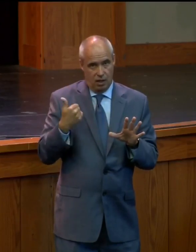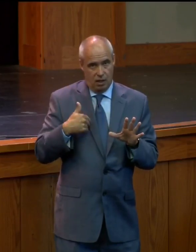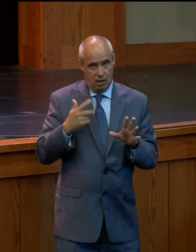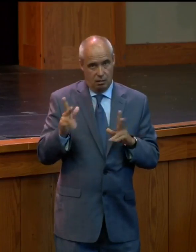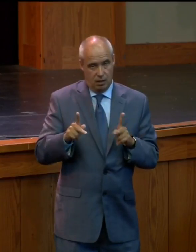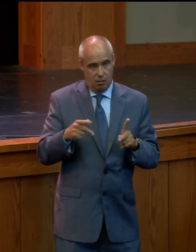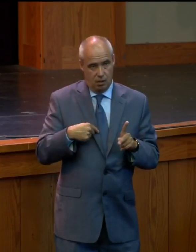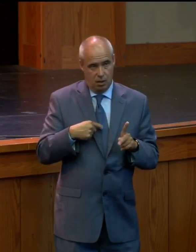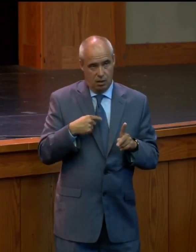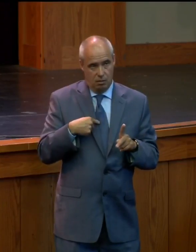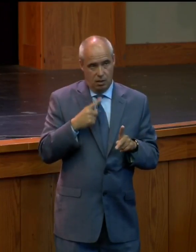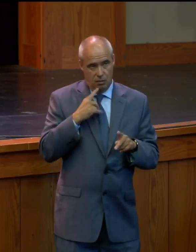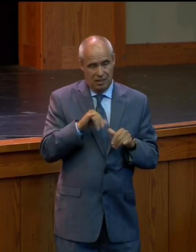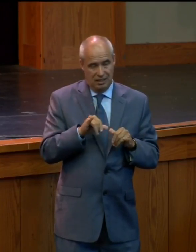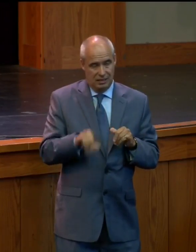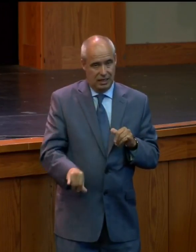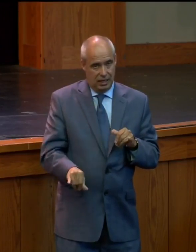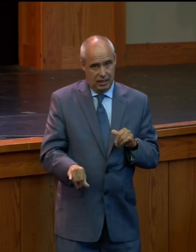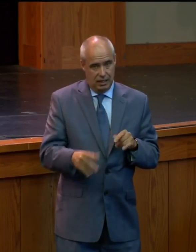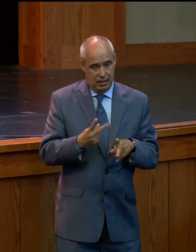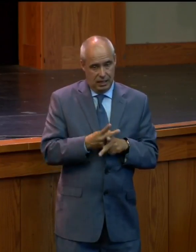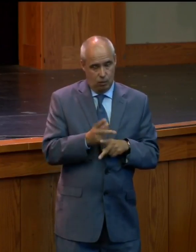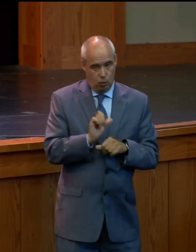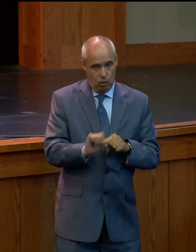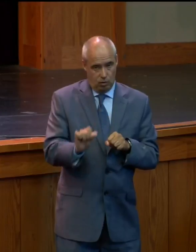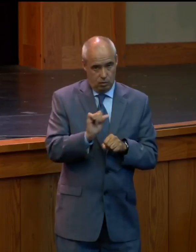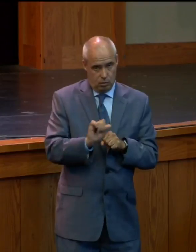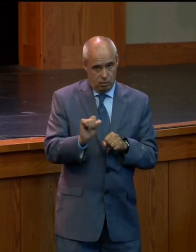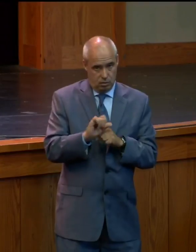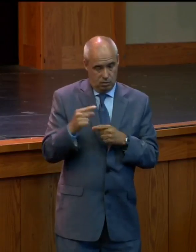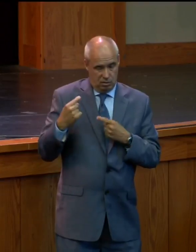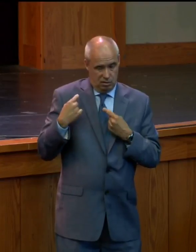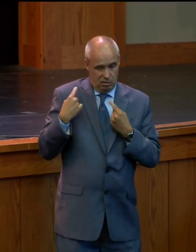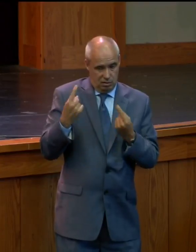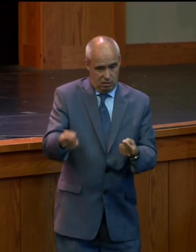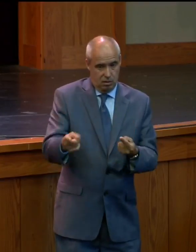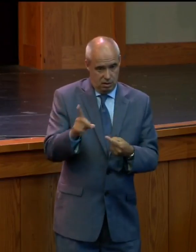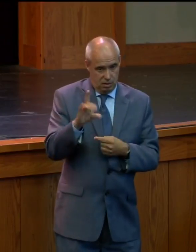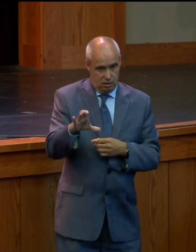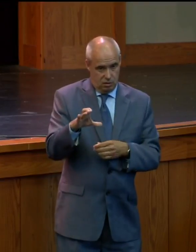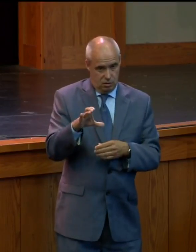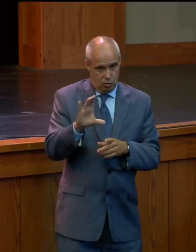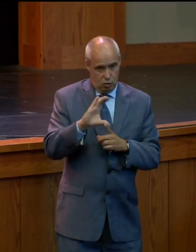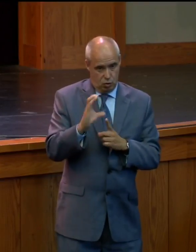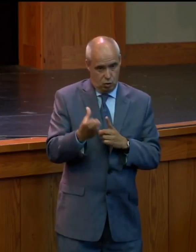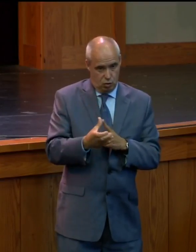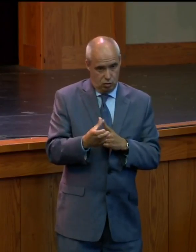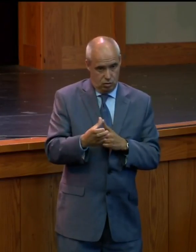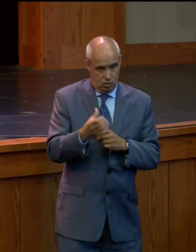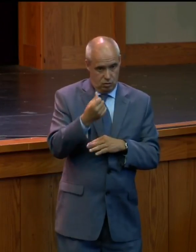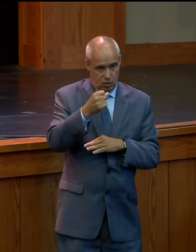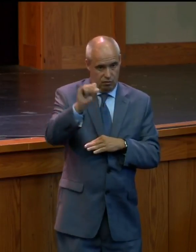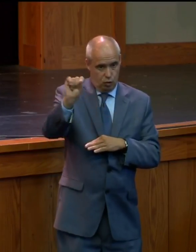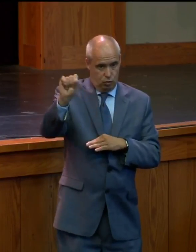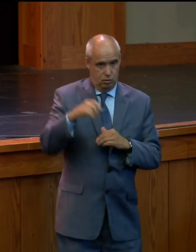AND I STAYED TO KEEP WORKING IN D.C. ON OUR CULTURAL REVOLUTION.